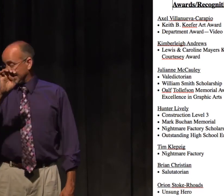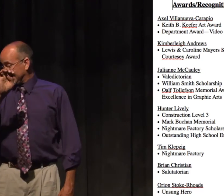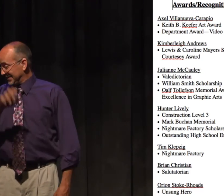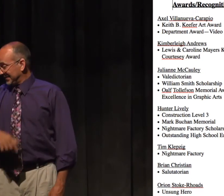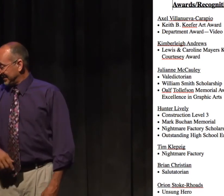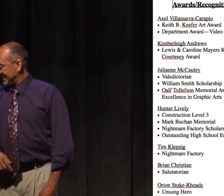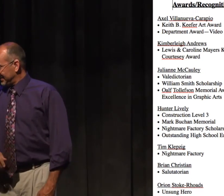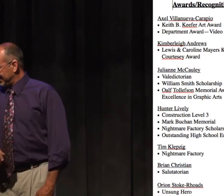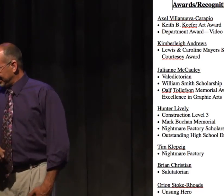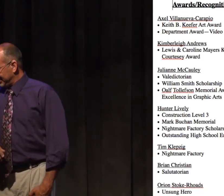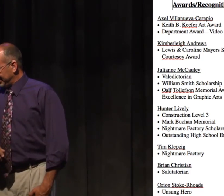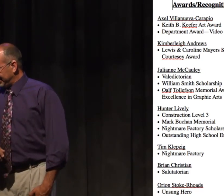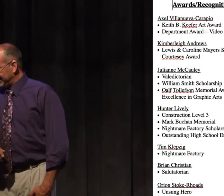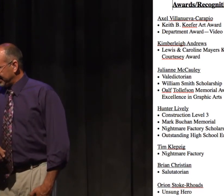Kimmie